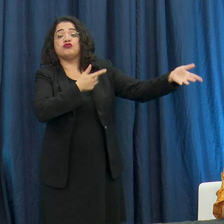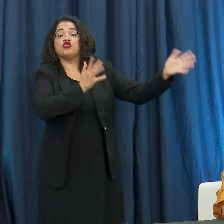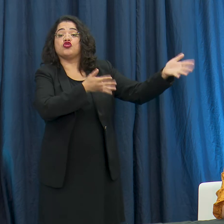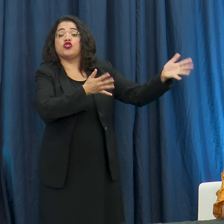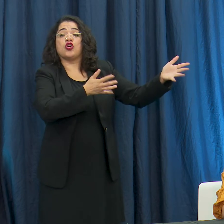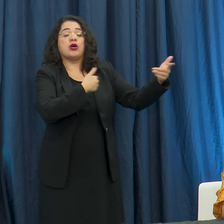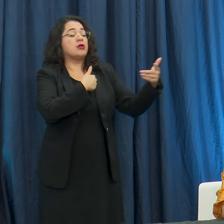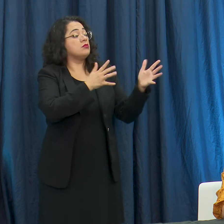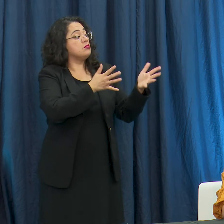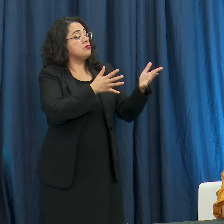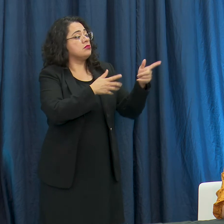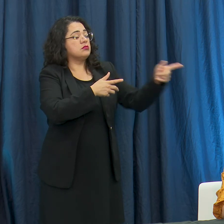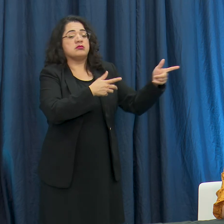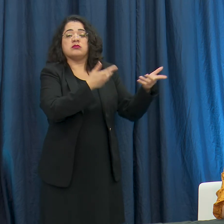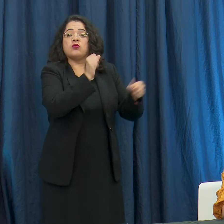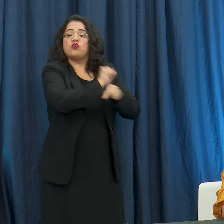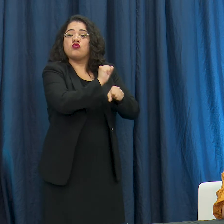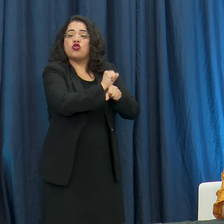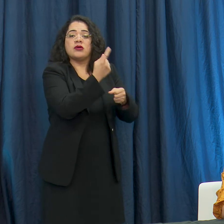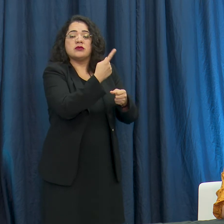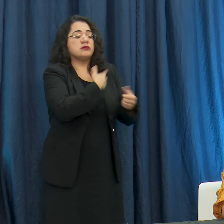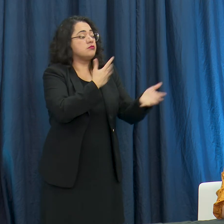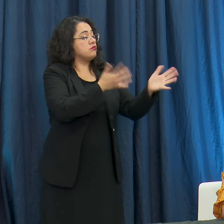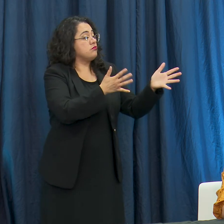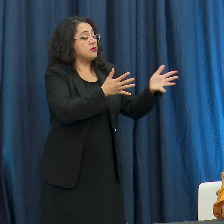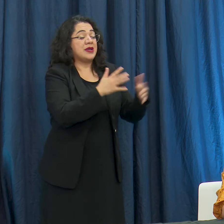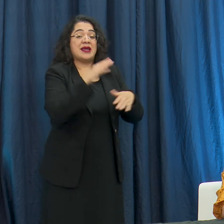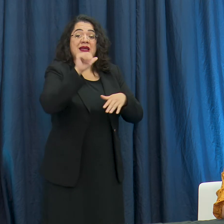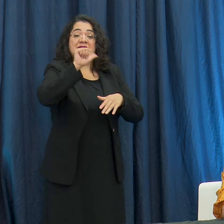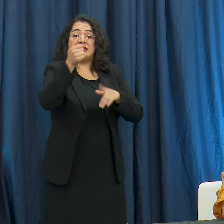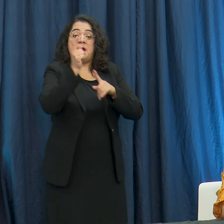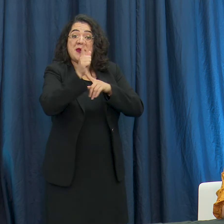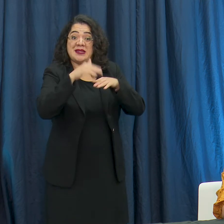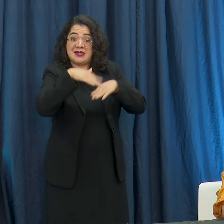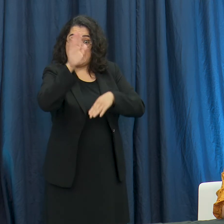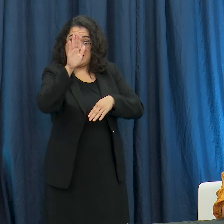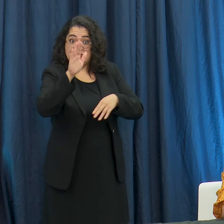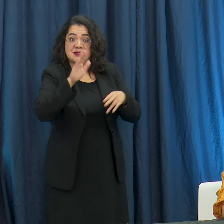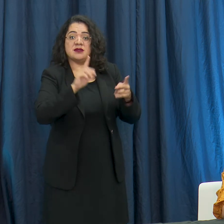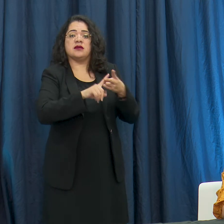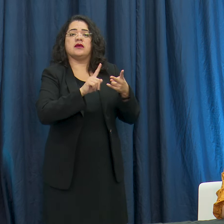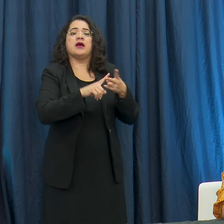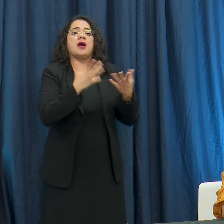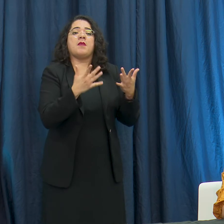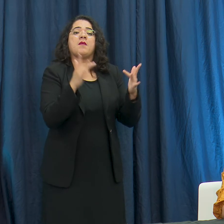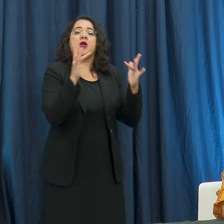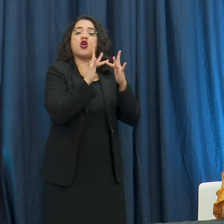poor master Diez minutos a tenido contacto directo sim protección conest